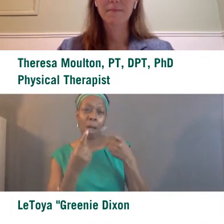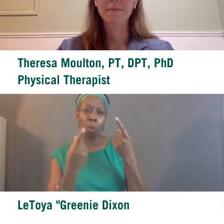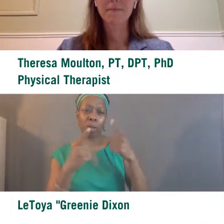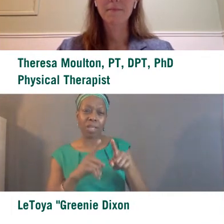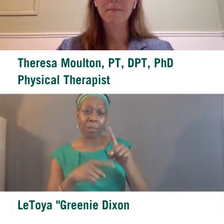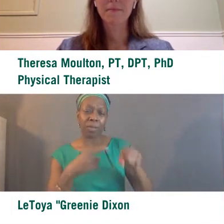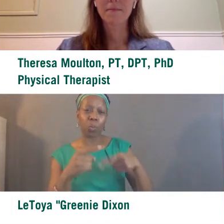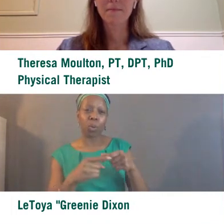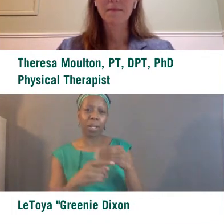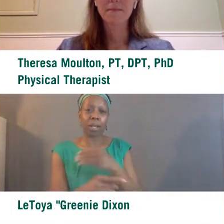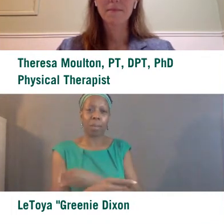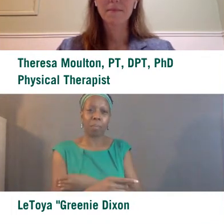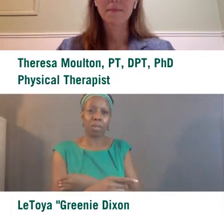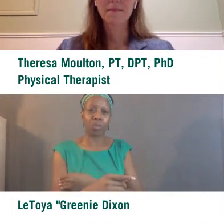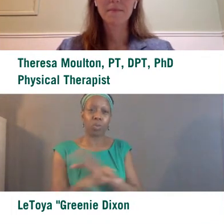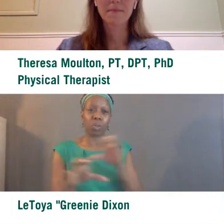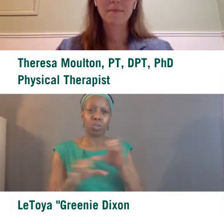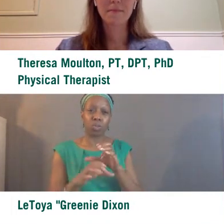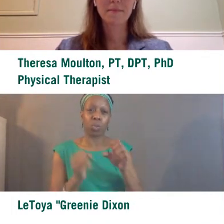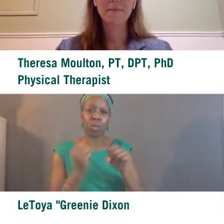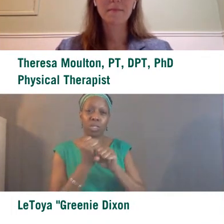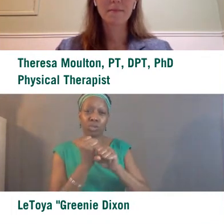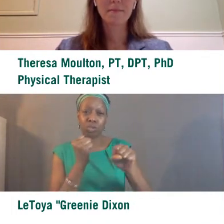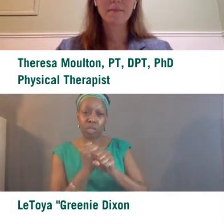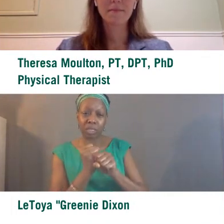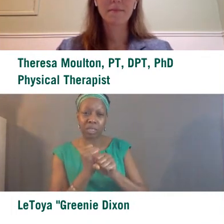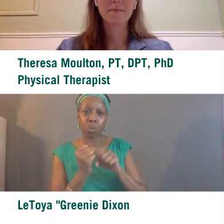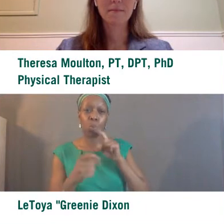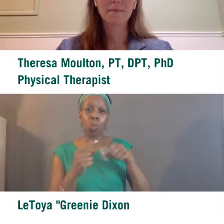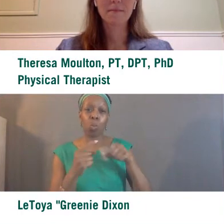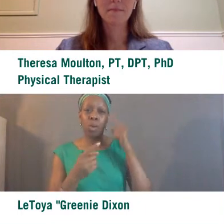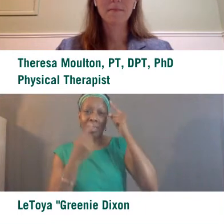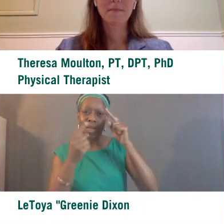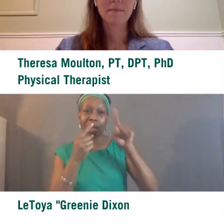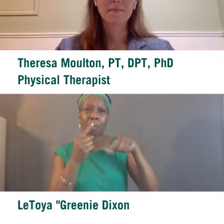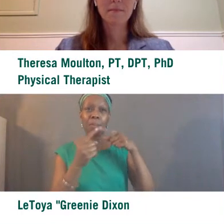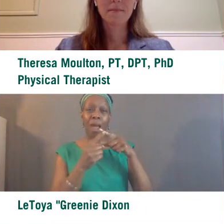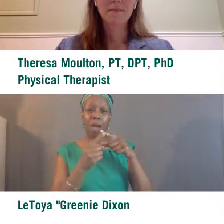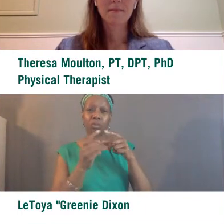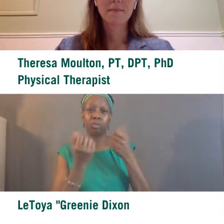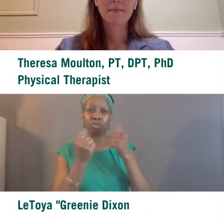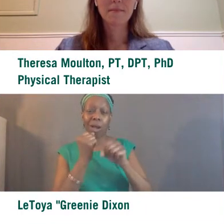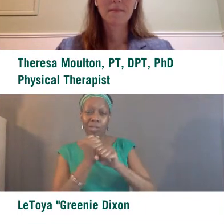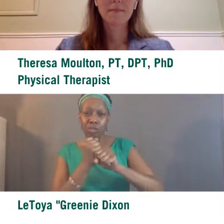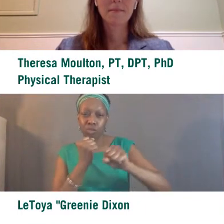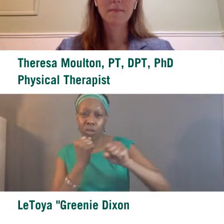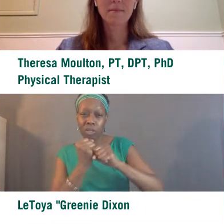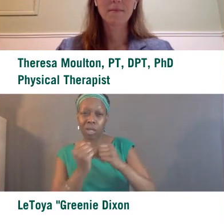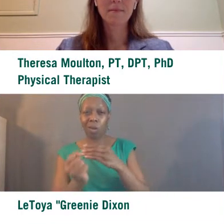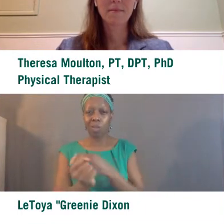You know, when we're thinking about serial casting, that's what it's doing. It's sort of stretching out that muscle and trying to do it or if we're trying to even think about